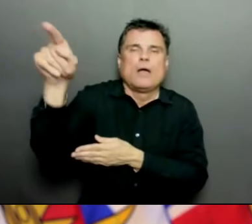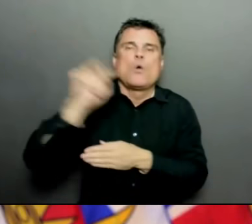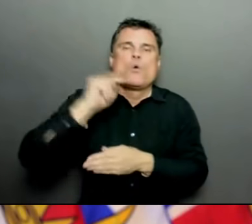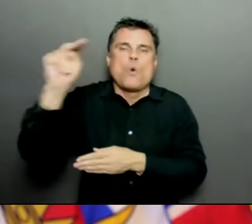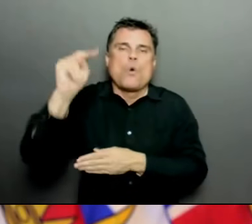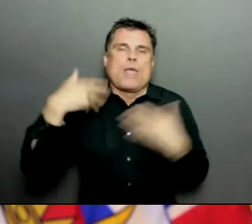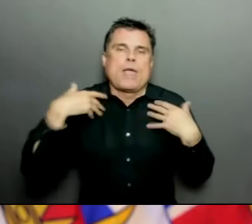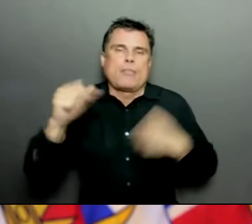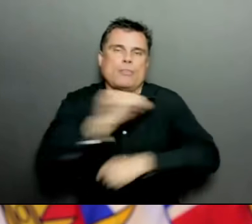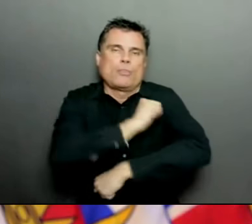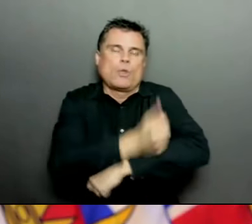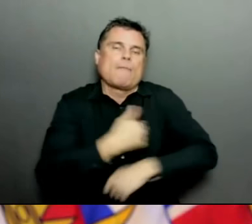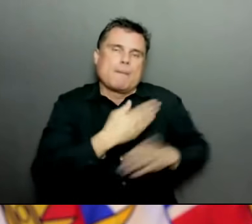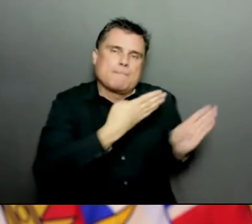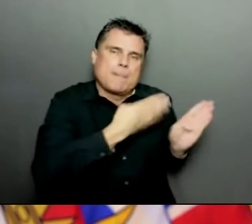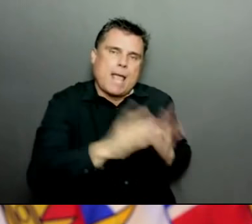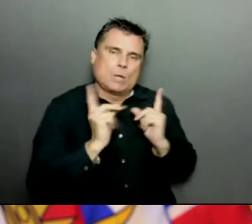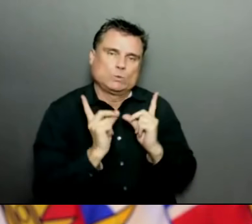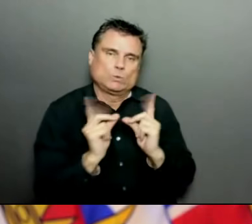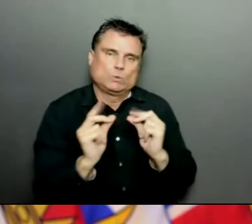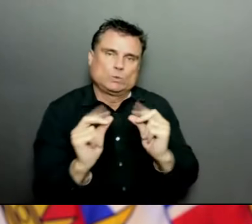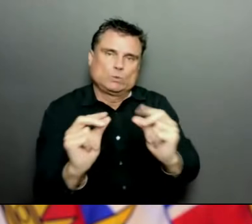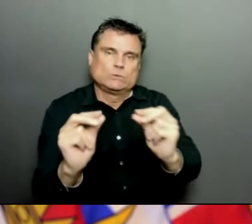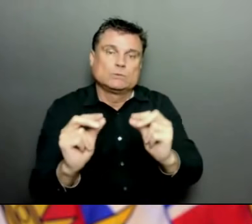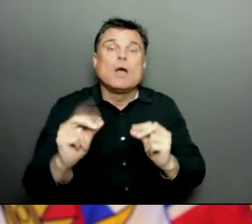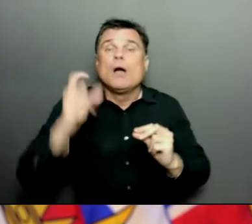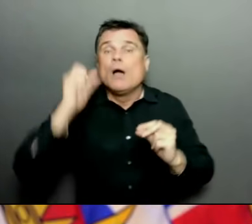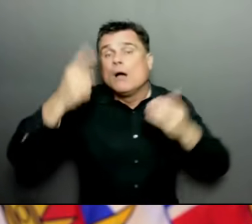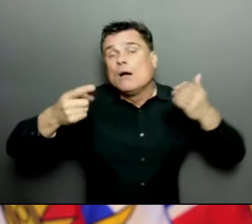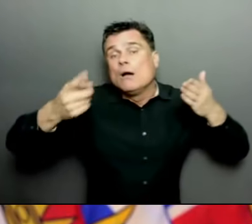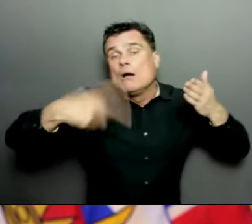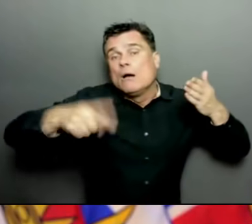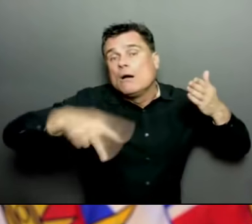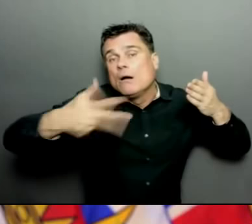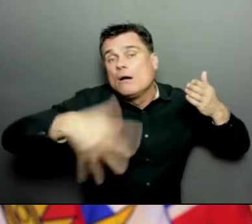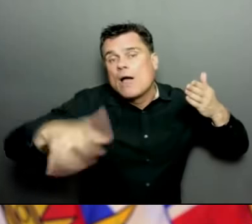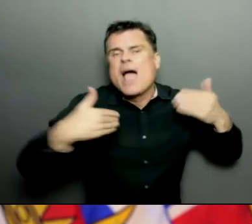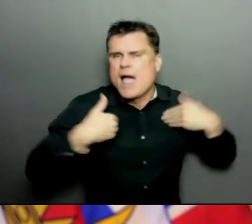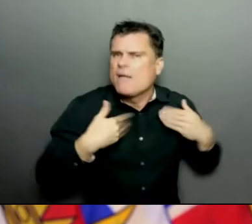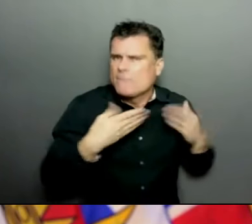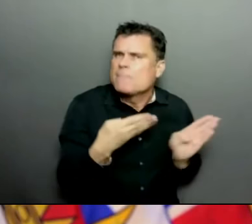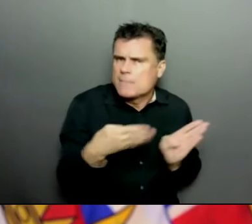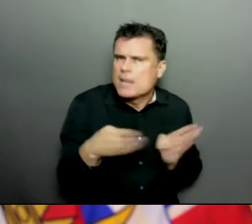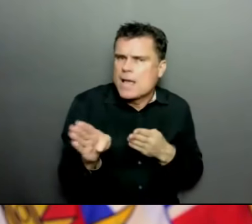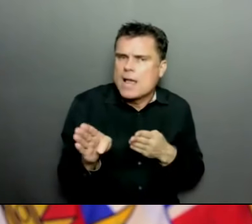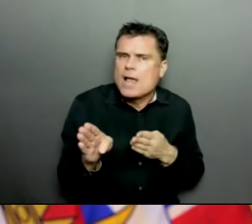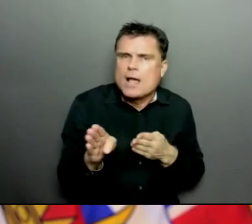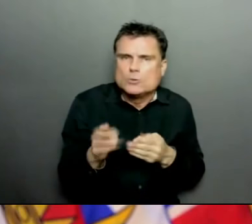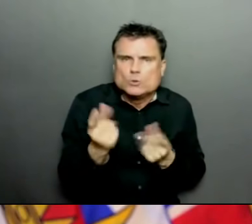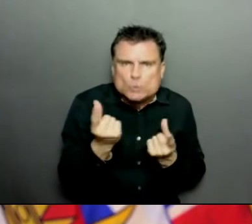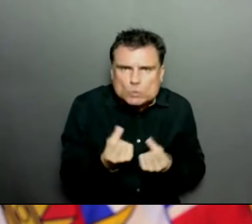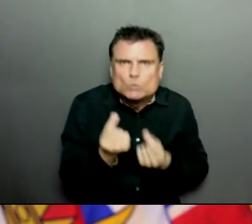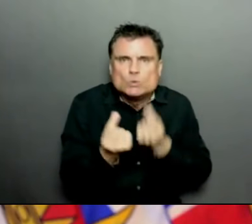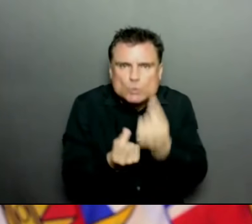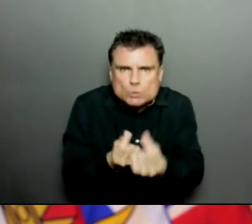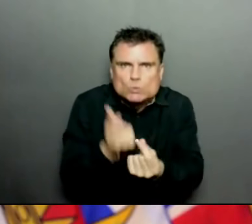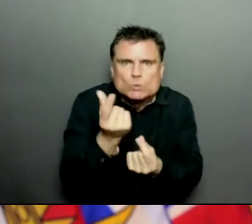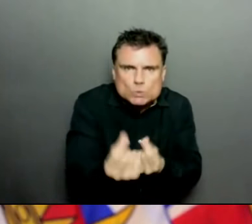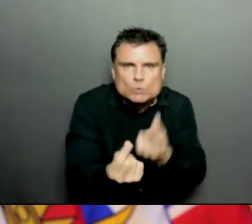A lot of it depends on us being able to break down the Pfizer vaccine and transport it to other places. As you say,